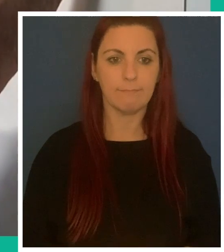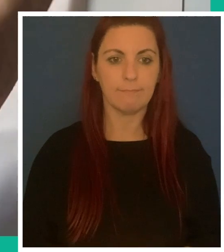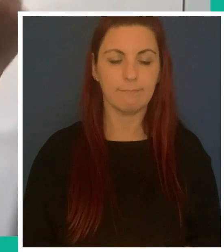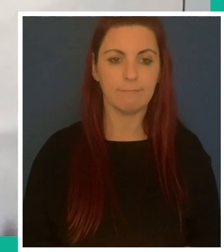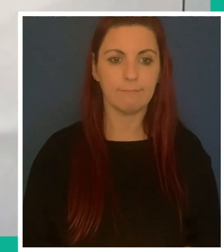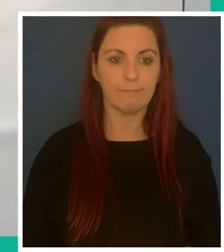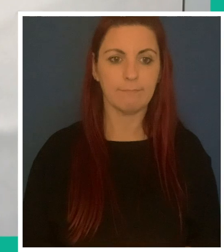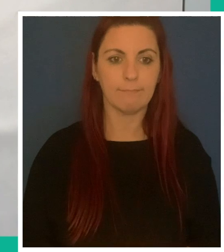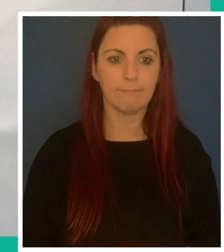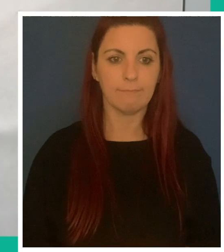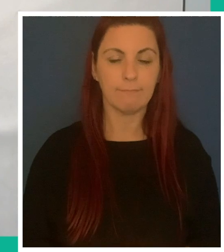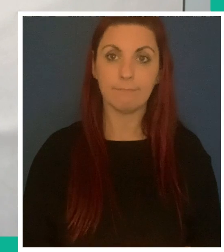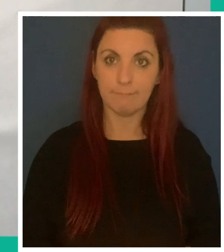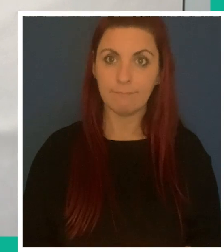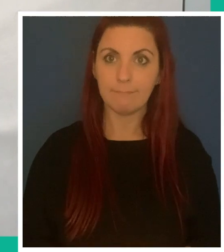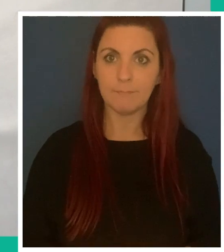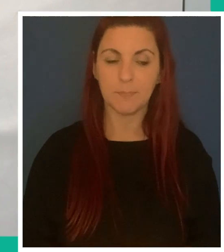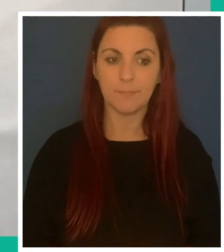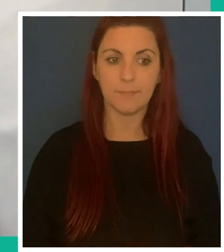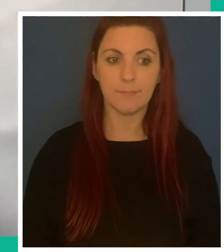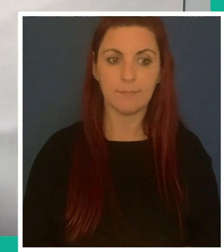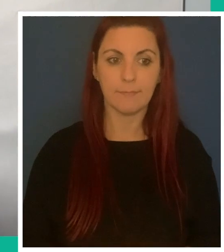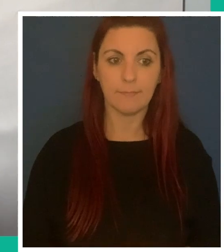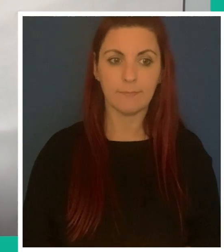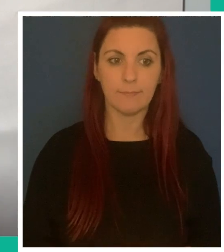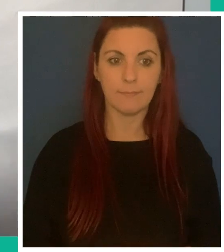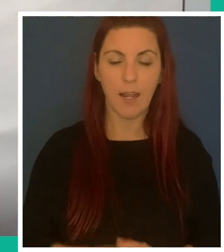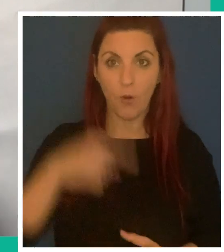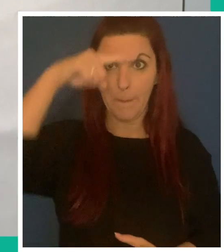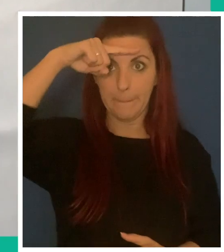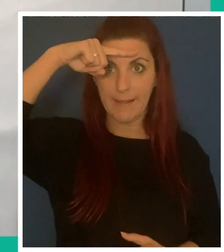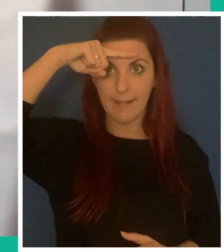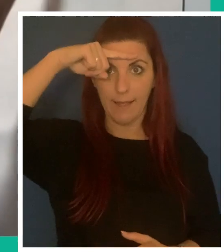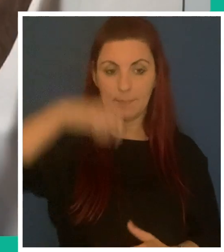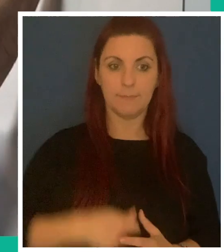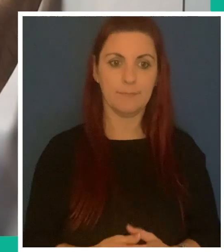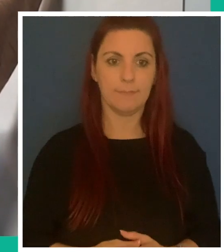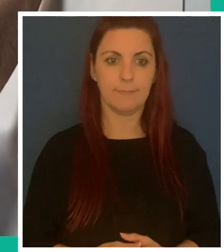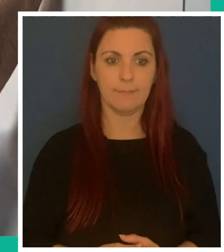straight down line. And then for the middle of her mask over her eyes I'm just going to draw a